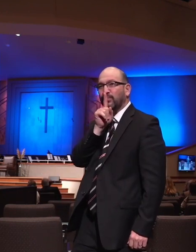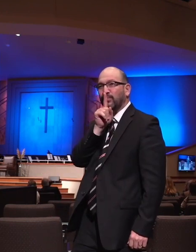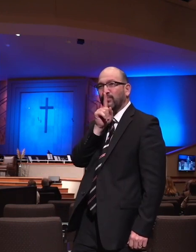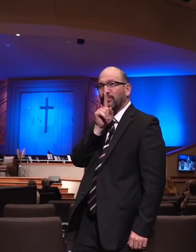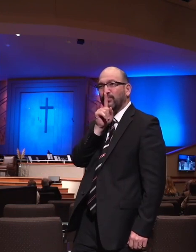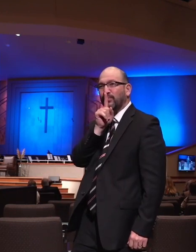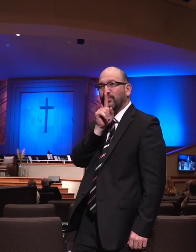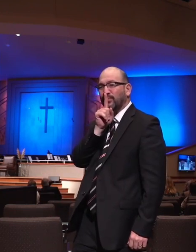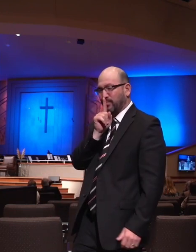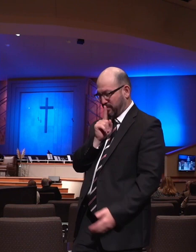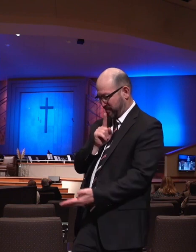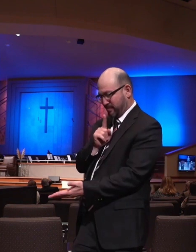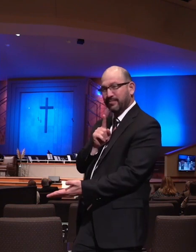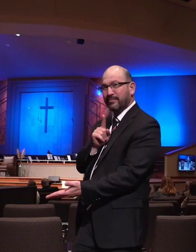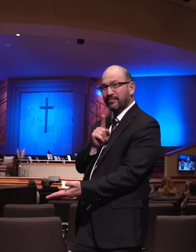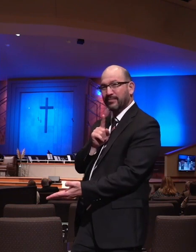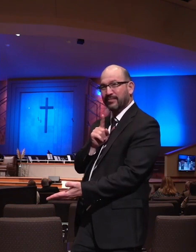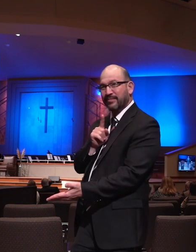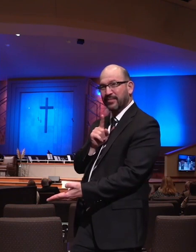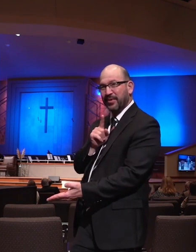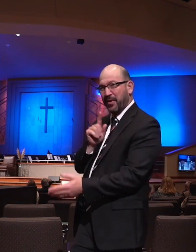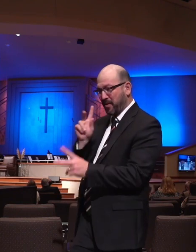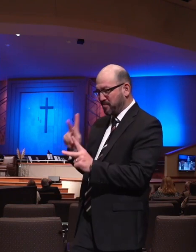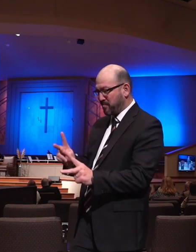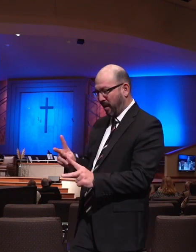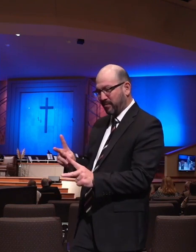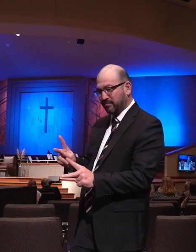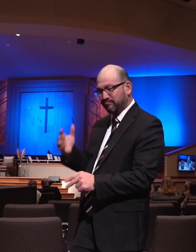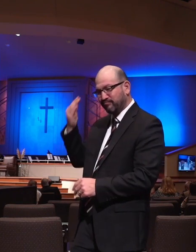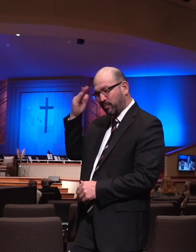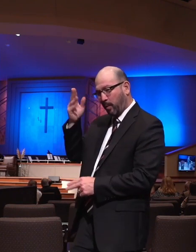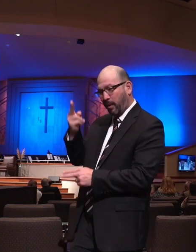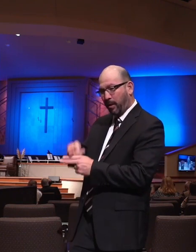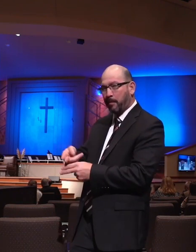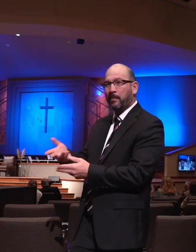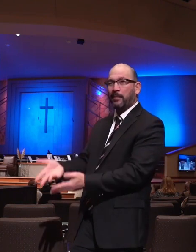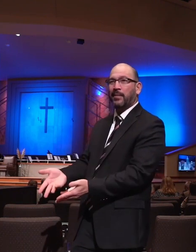little maid she is the only one whose name not mentioned at all and I want to